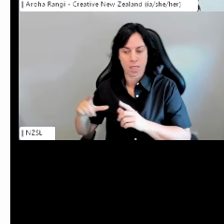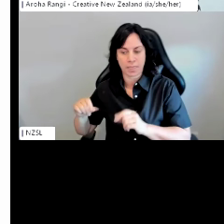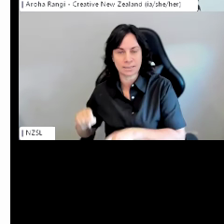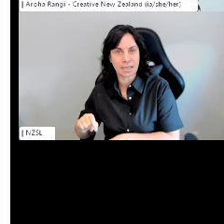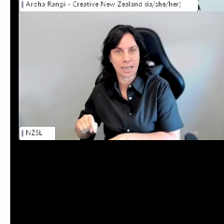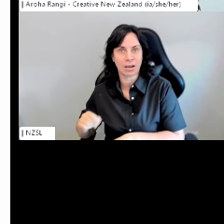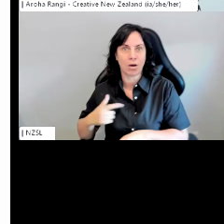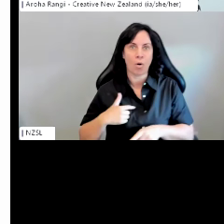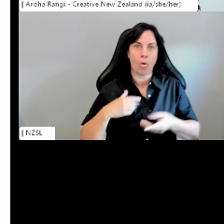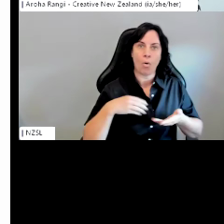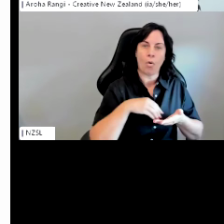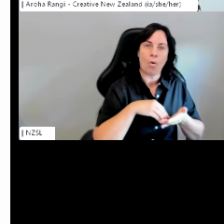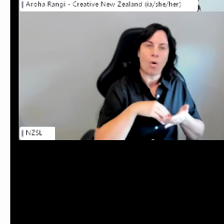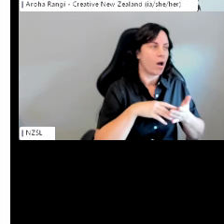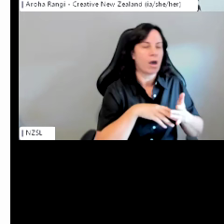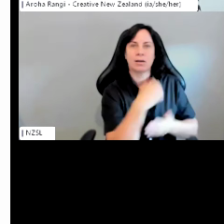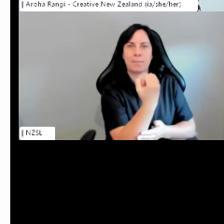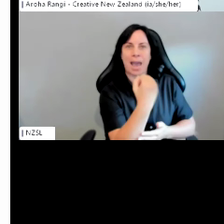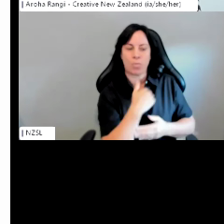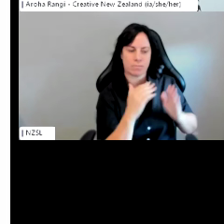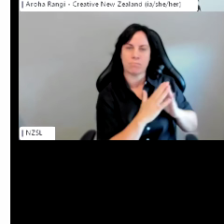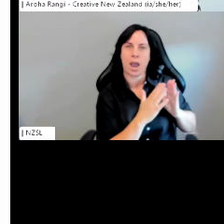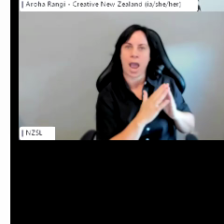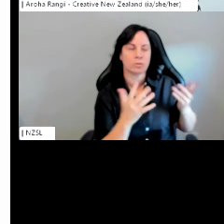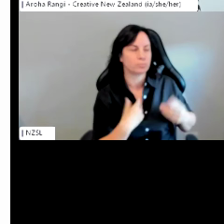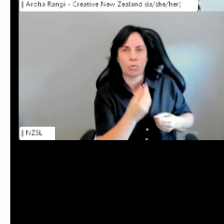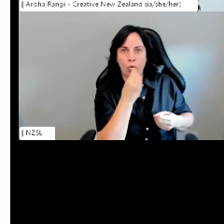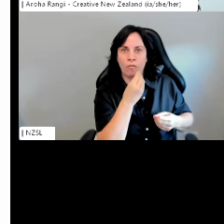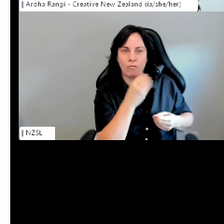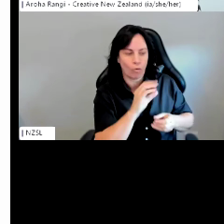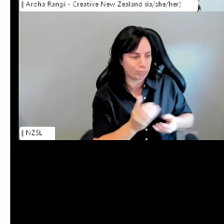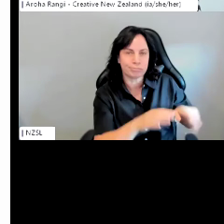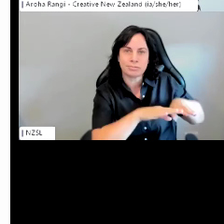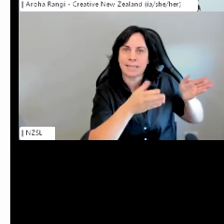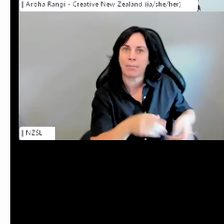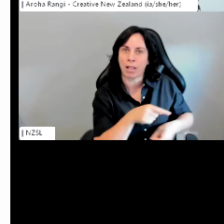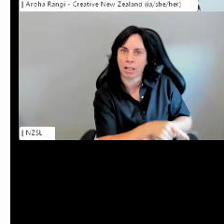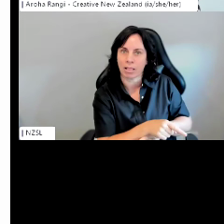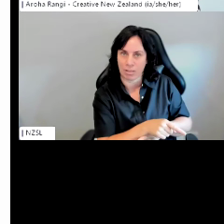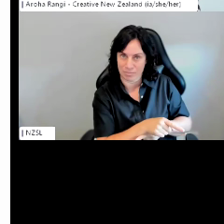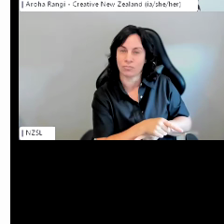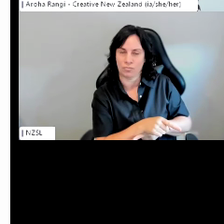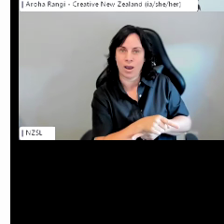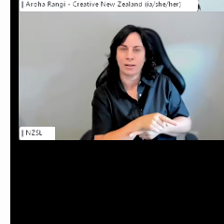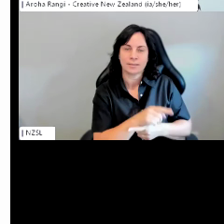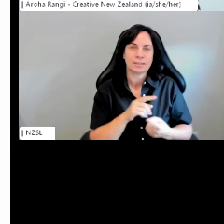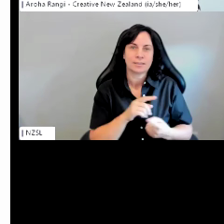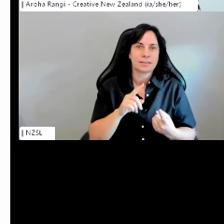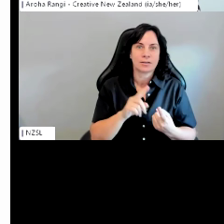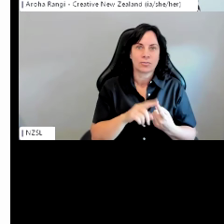or putting food on the table. Um for most people that's um that that won't be the case. there will